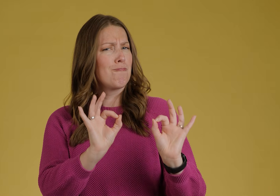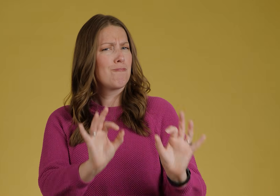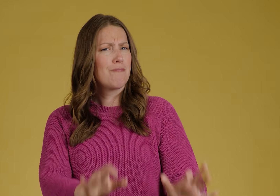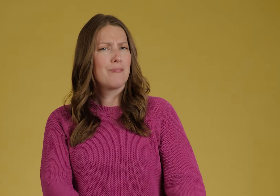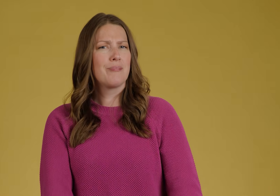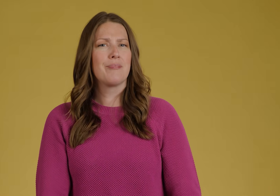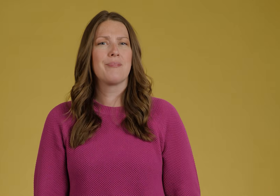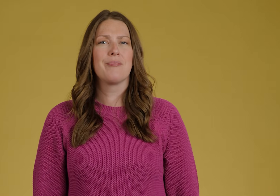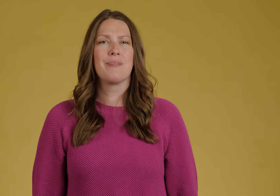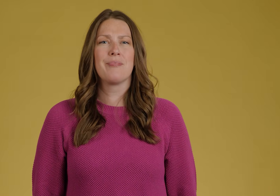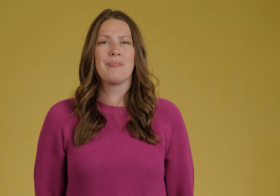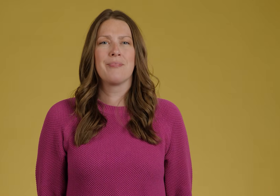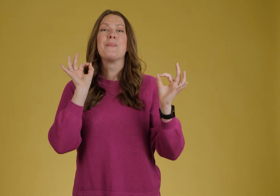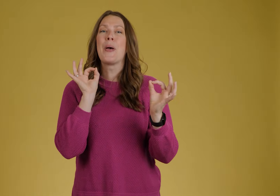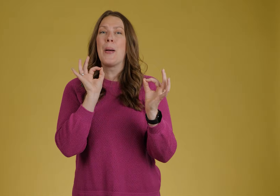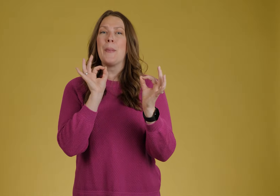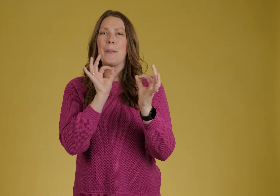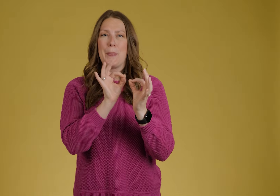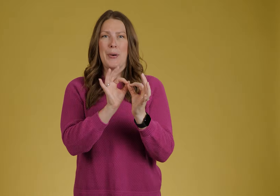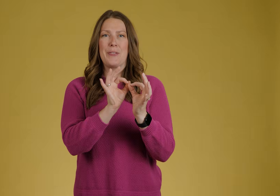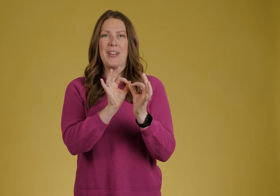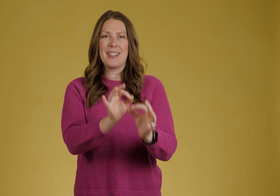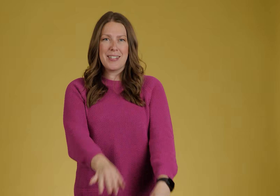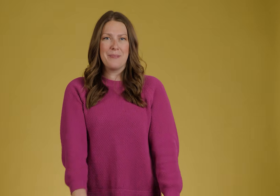Exactly right. Perfect.